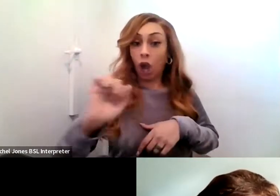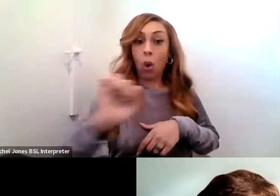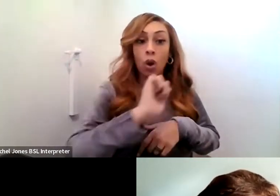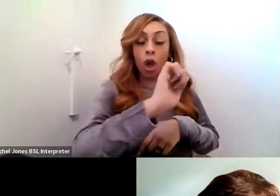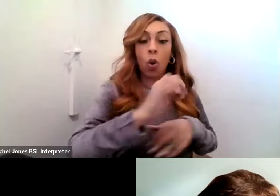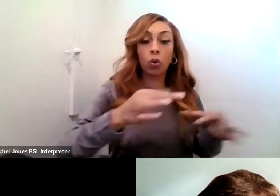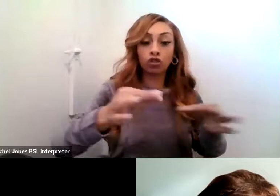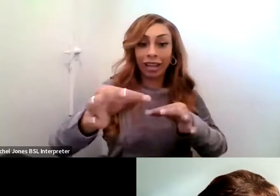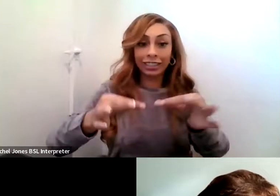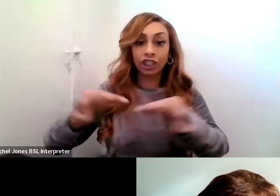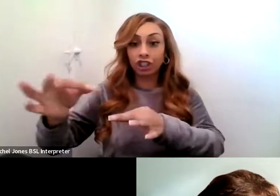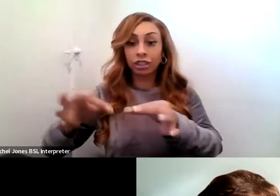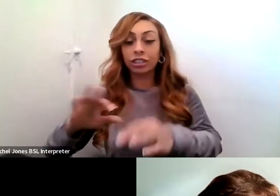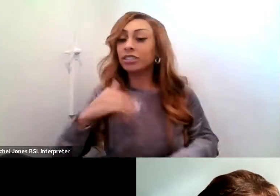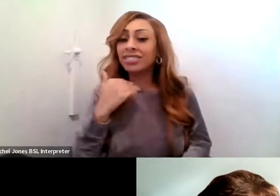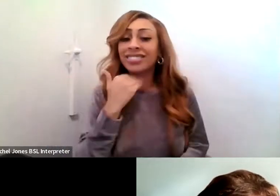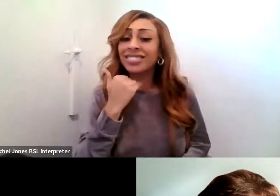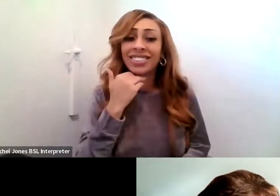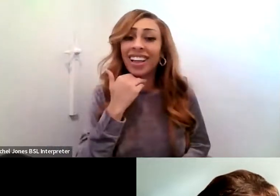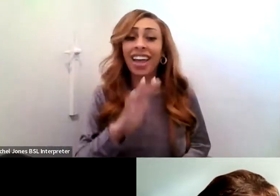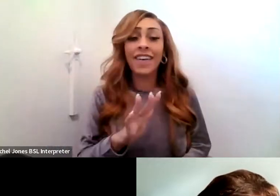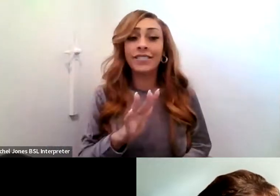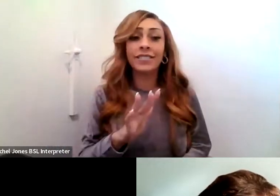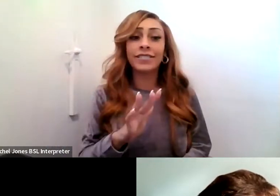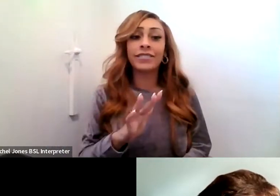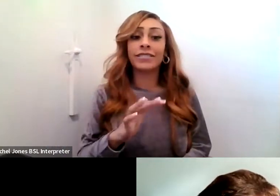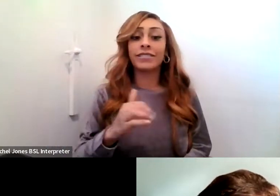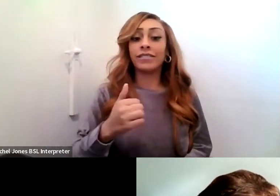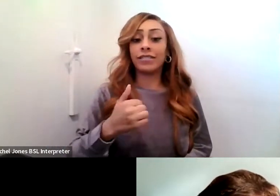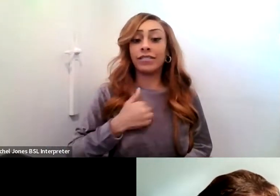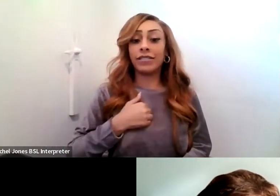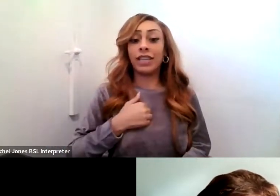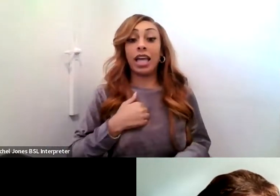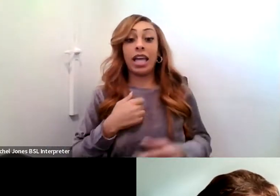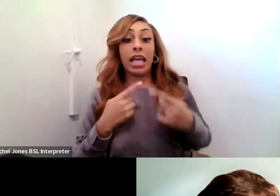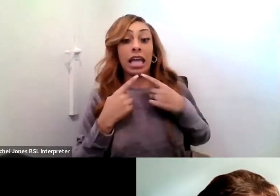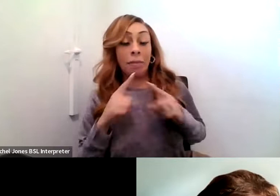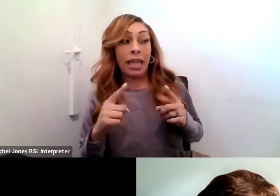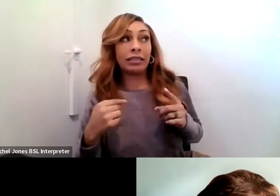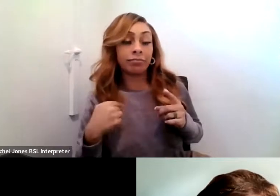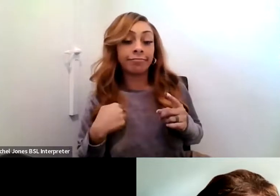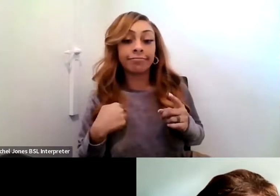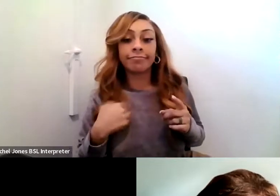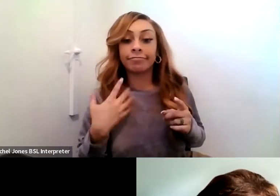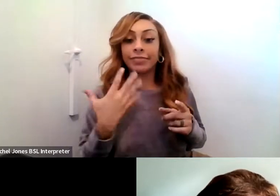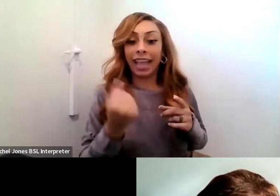and again, it's not really enough to do, as I will admit, CRIPtic did, and say: oh, we've got this digital provision,